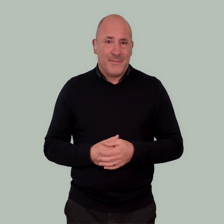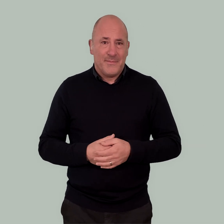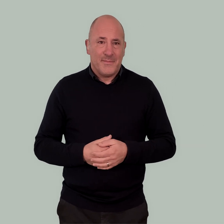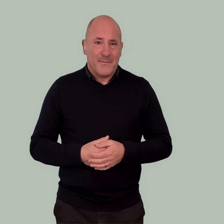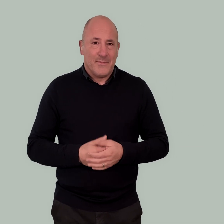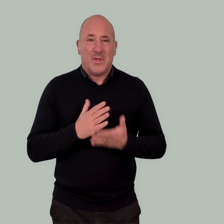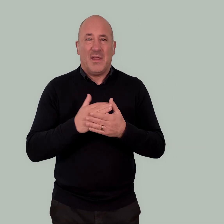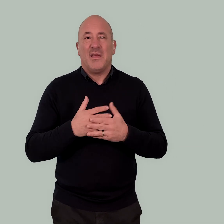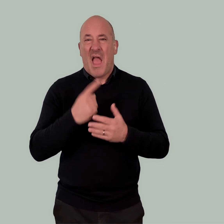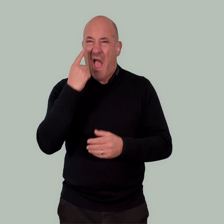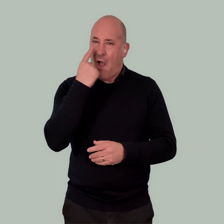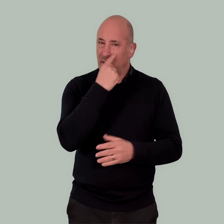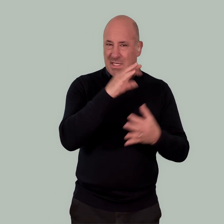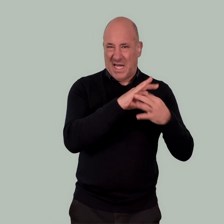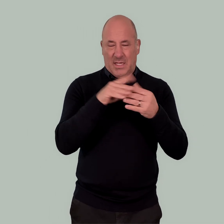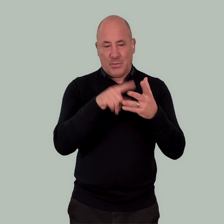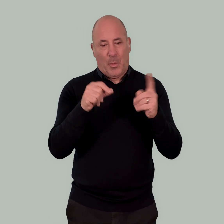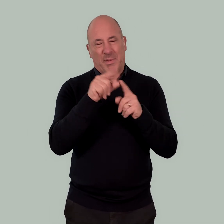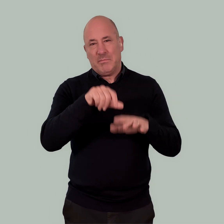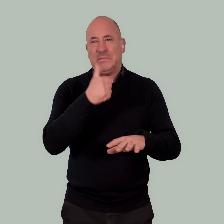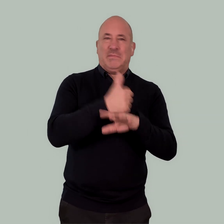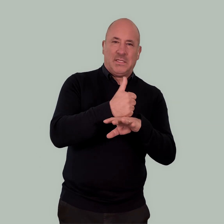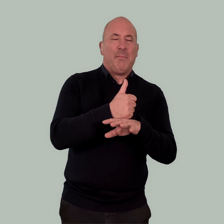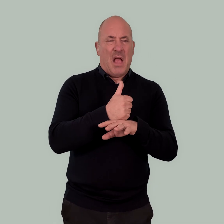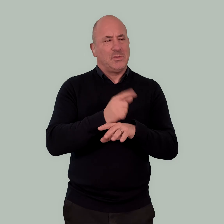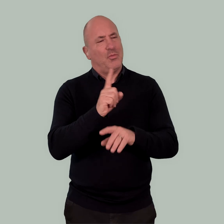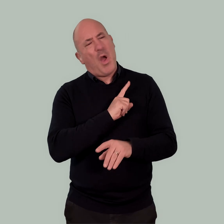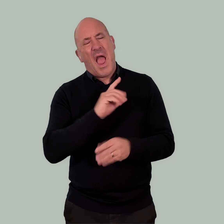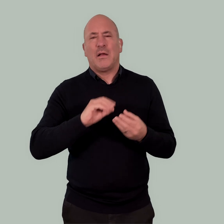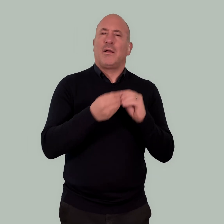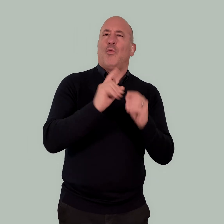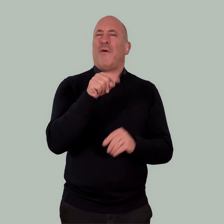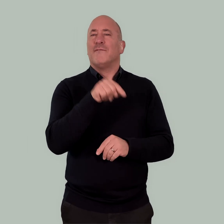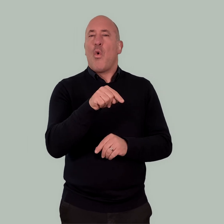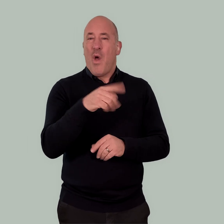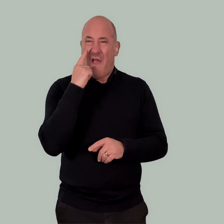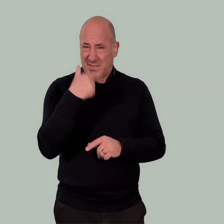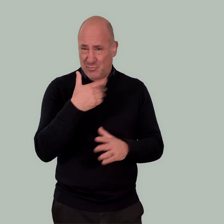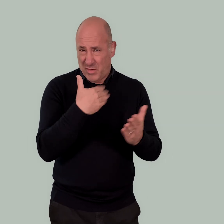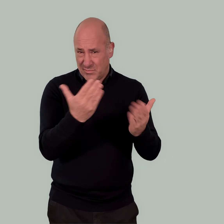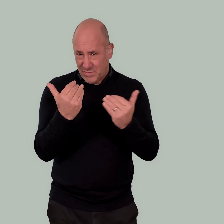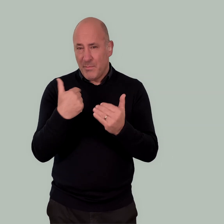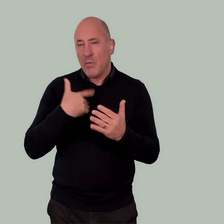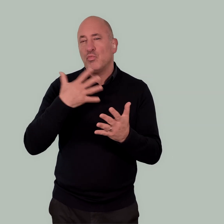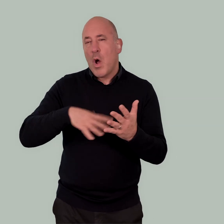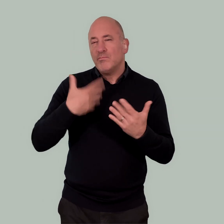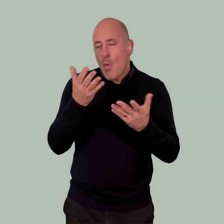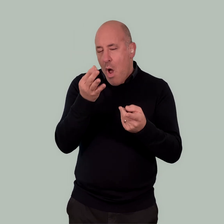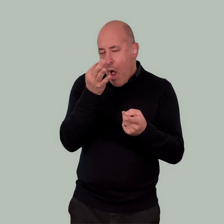While you are free to submit any evidence pertaining to the role and purpose of PIP,